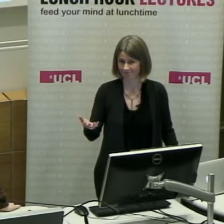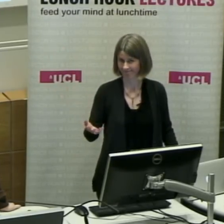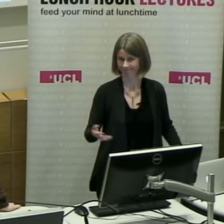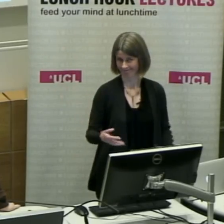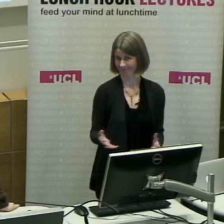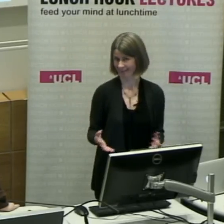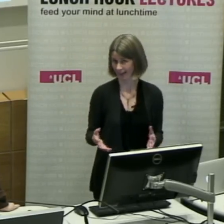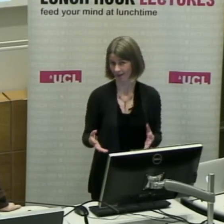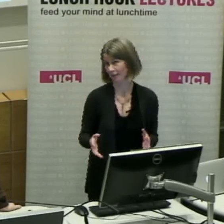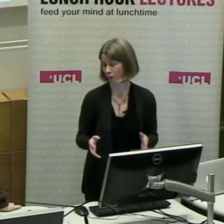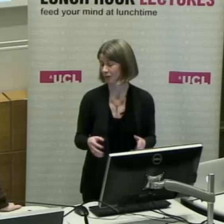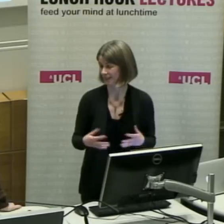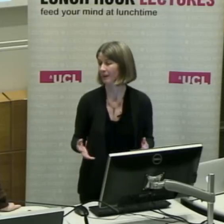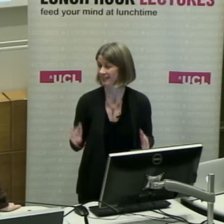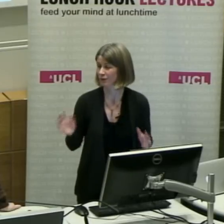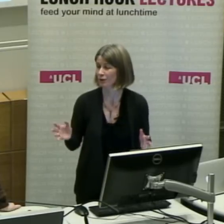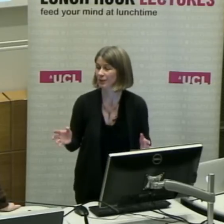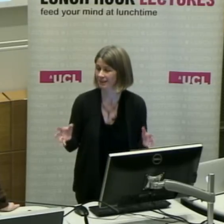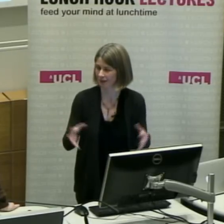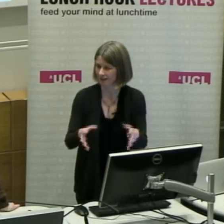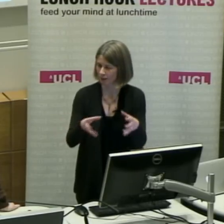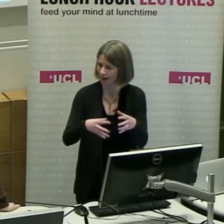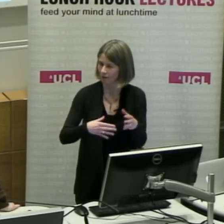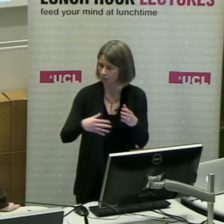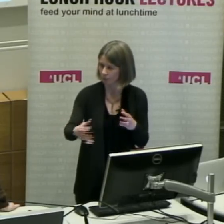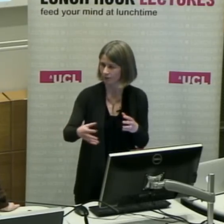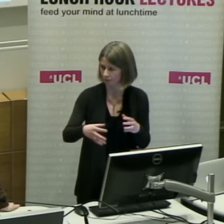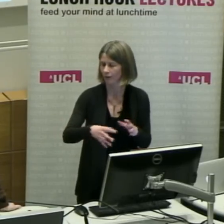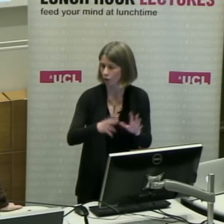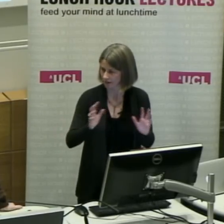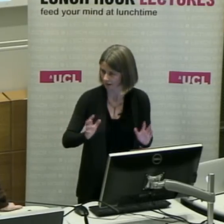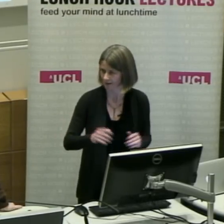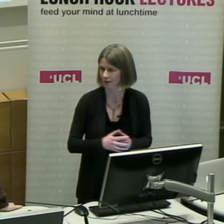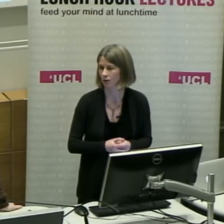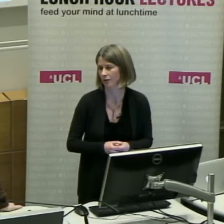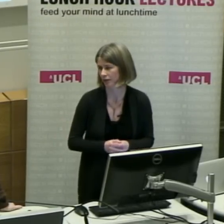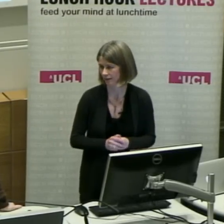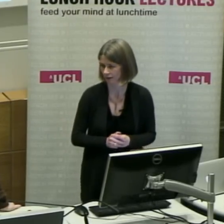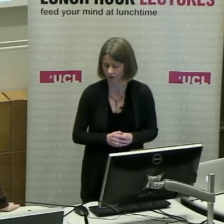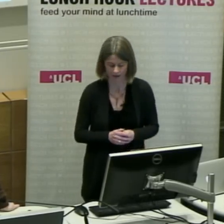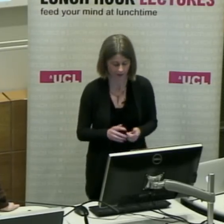It's very difficult and expensive to do these studies. We haven't got the sizes to look at gender issues,